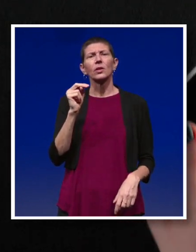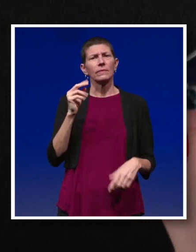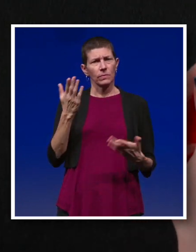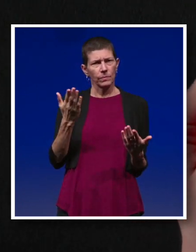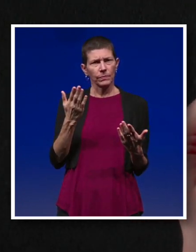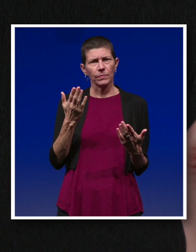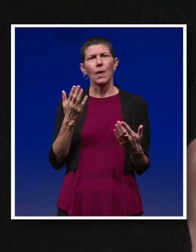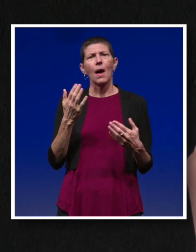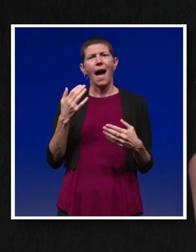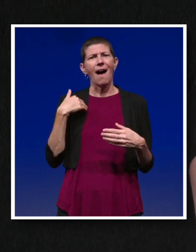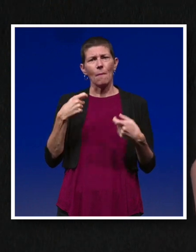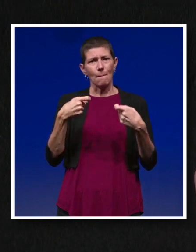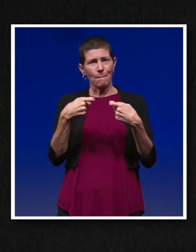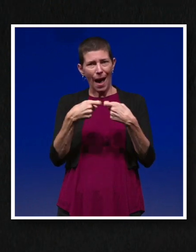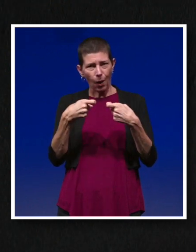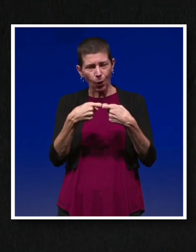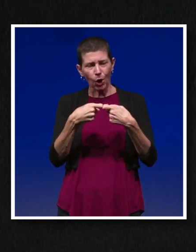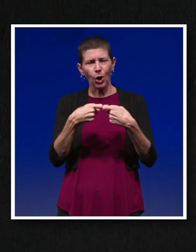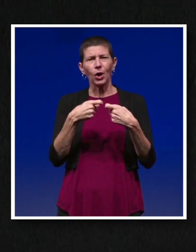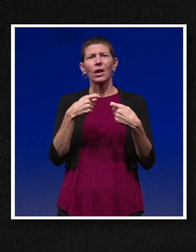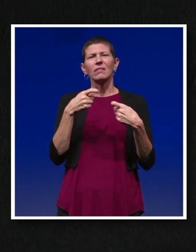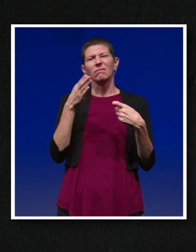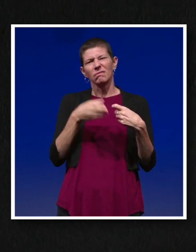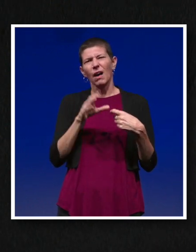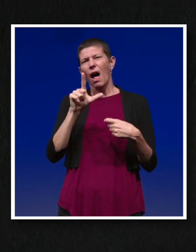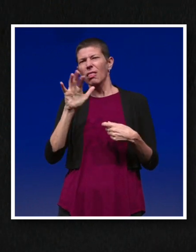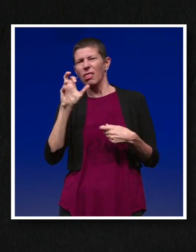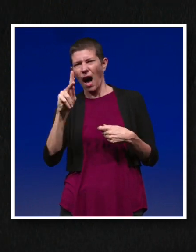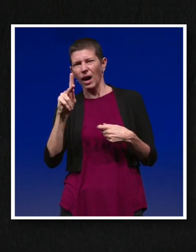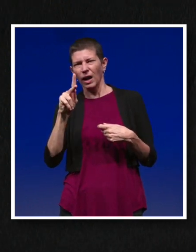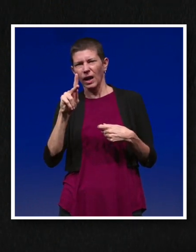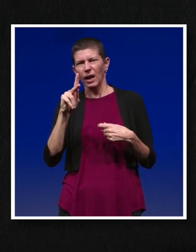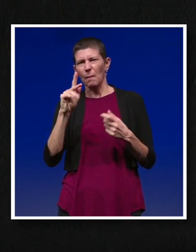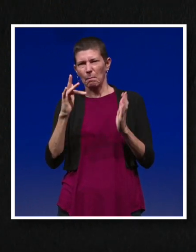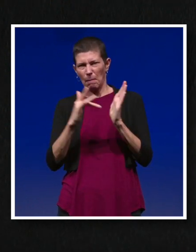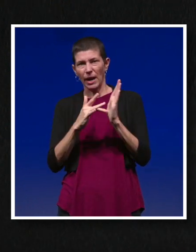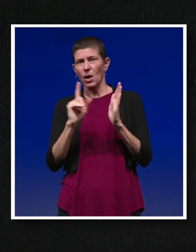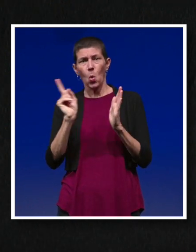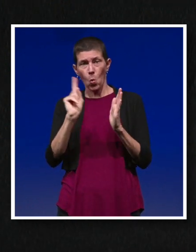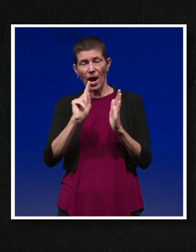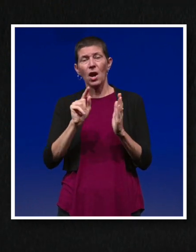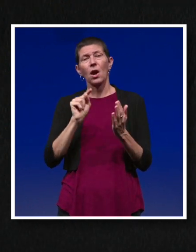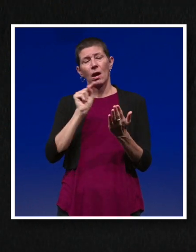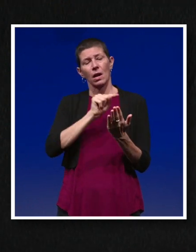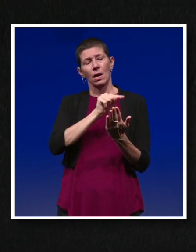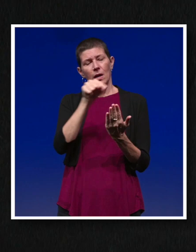the power or lock button located on the top right of the device.